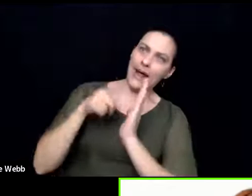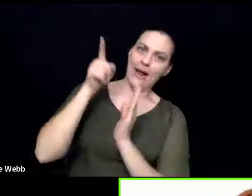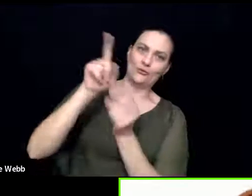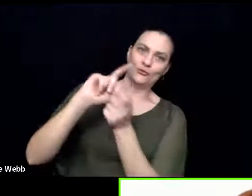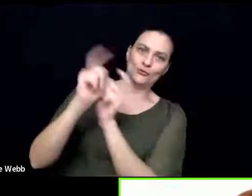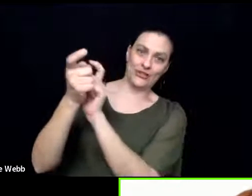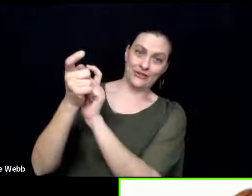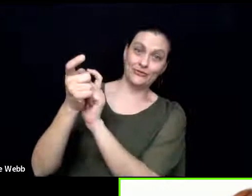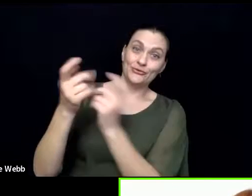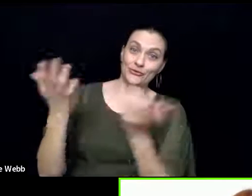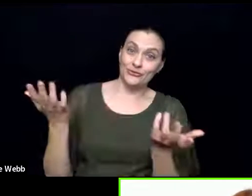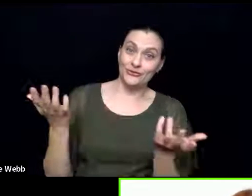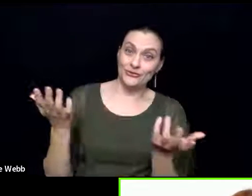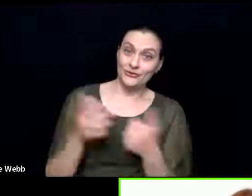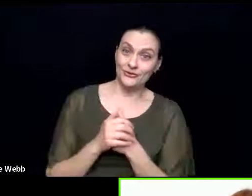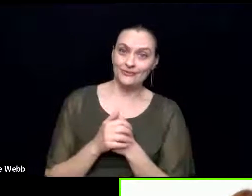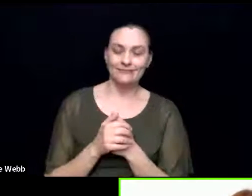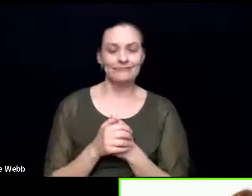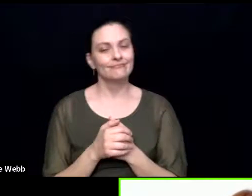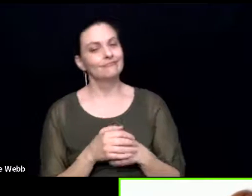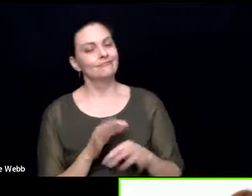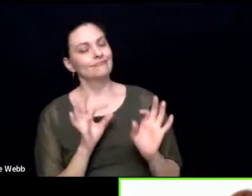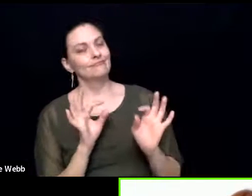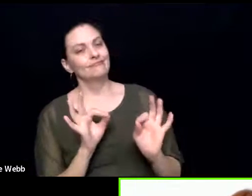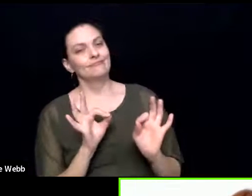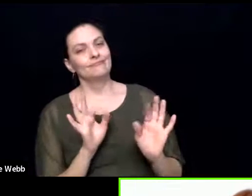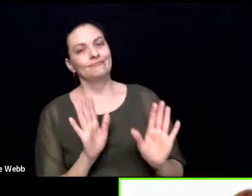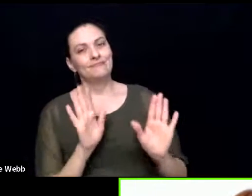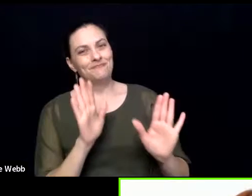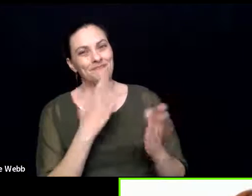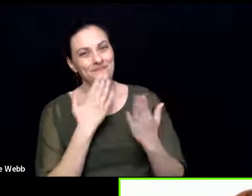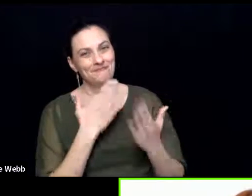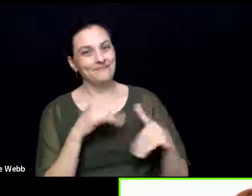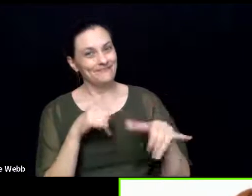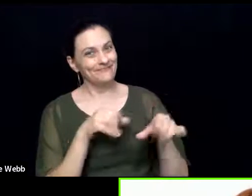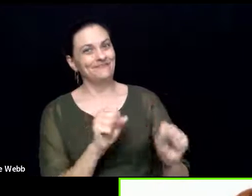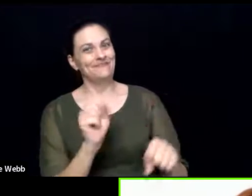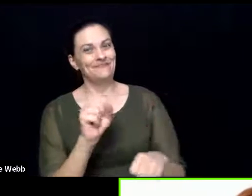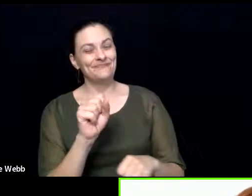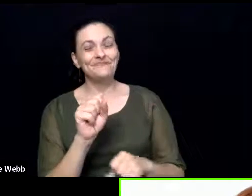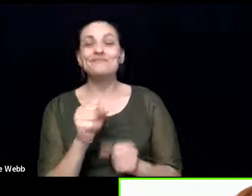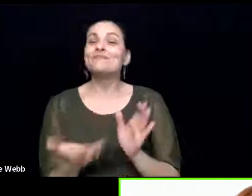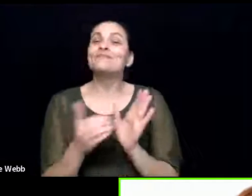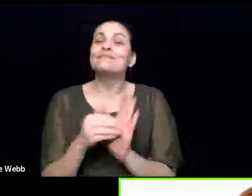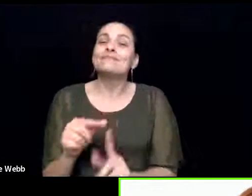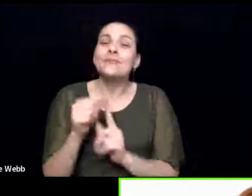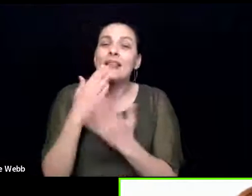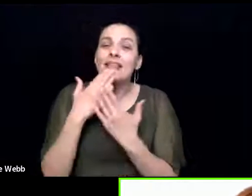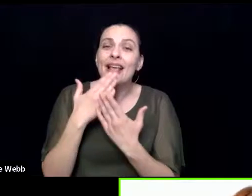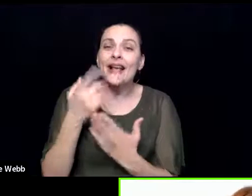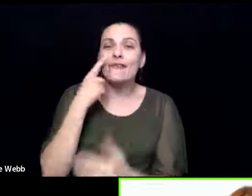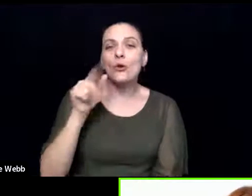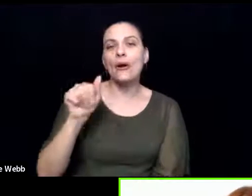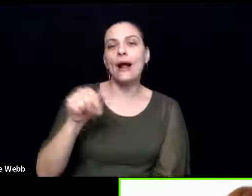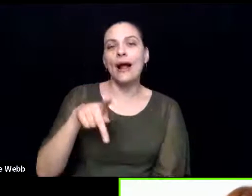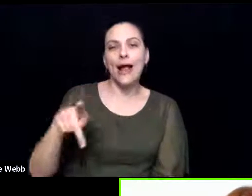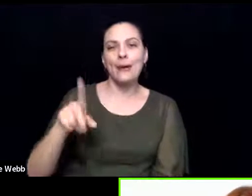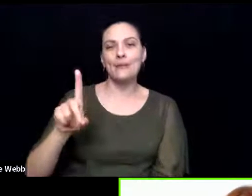So, special Thanks to App Dynamics for their sponsorship of this episode. I